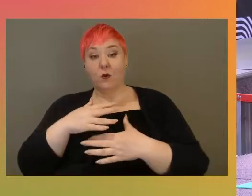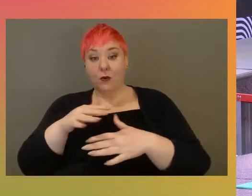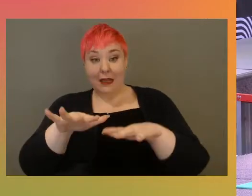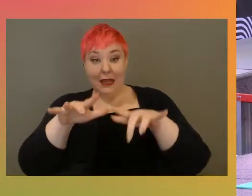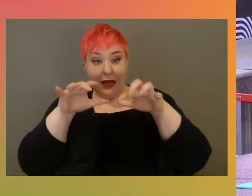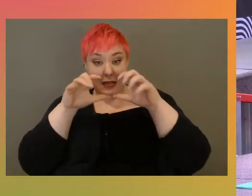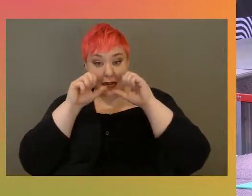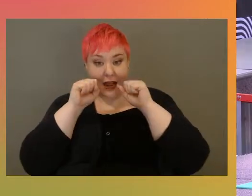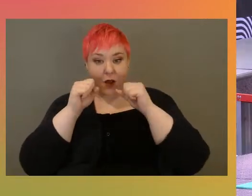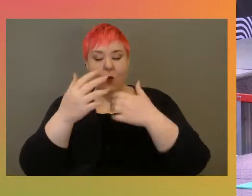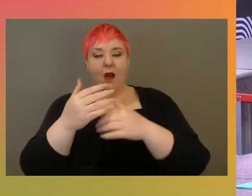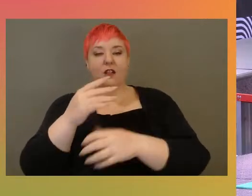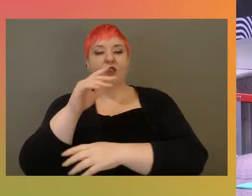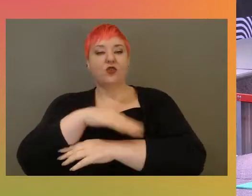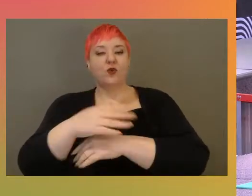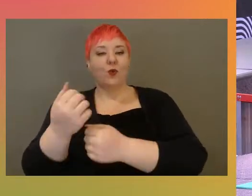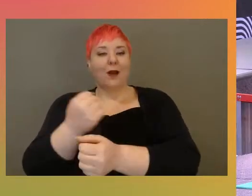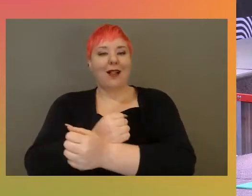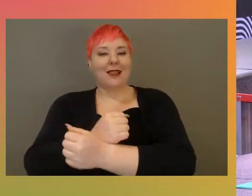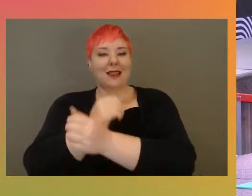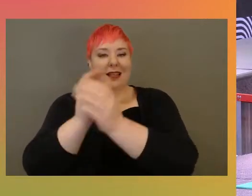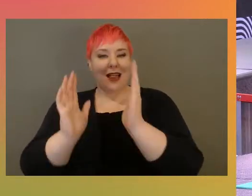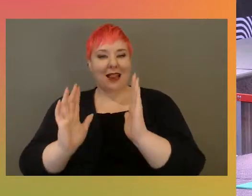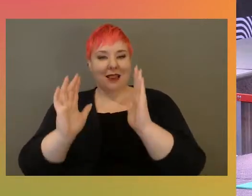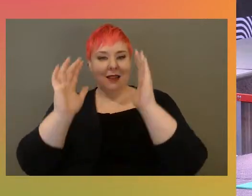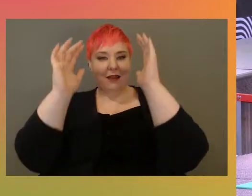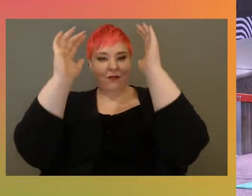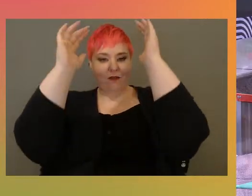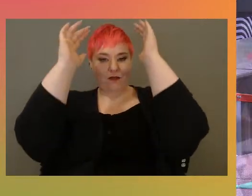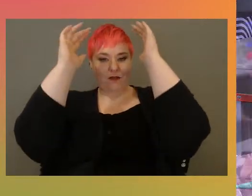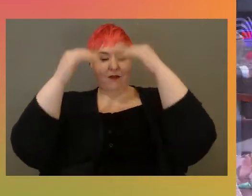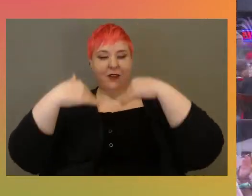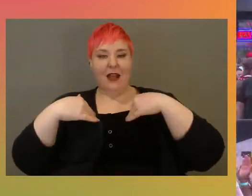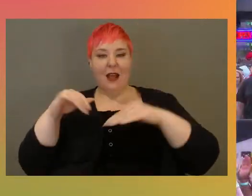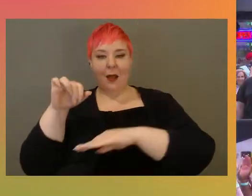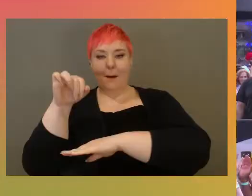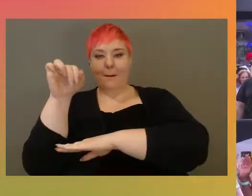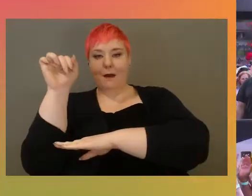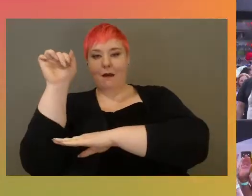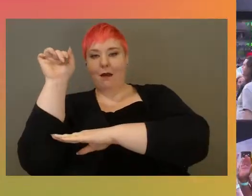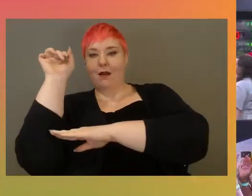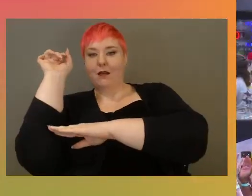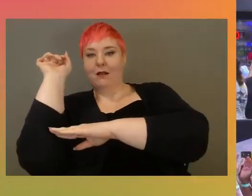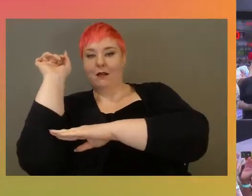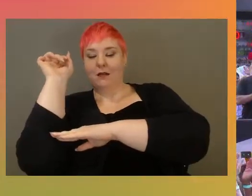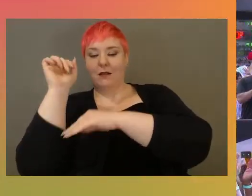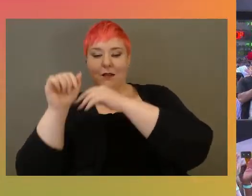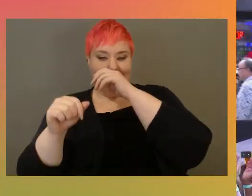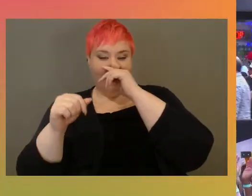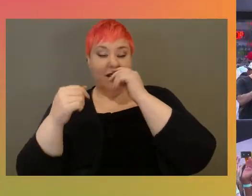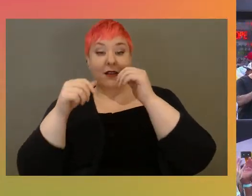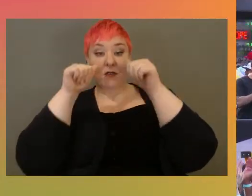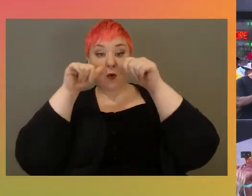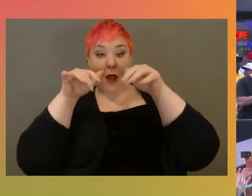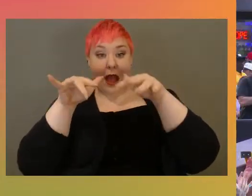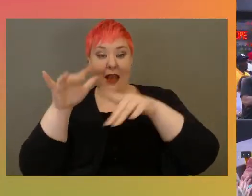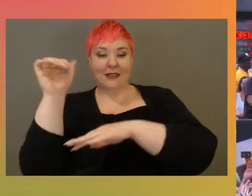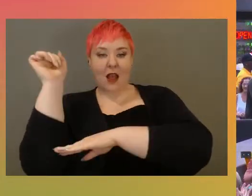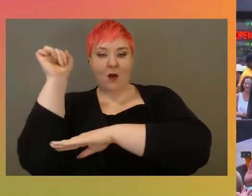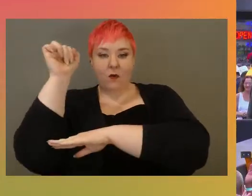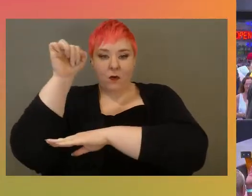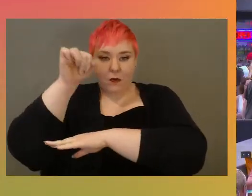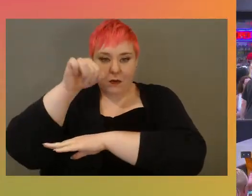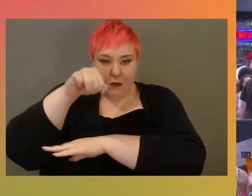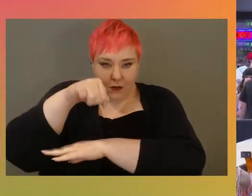TOGETHER, DO THAT.